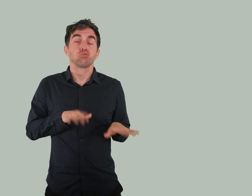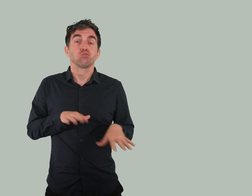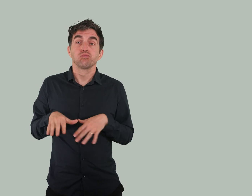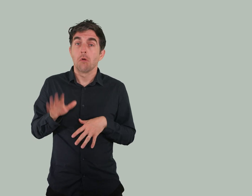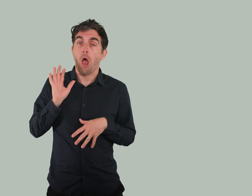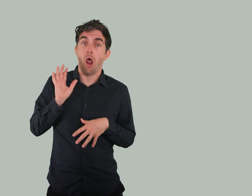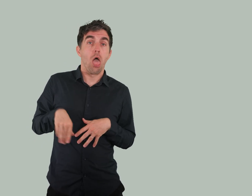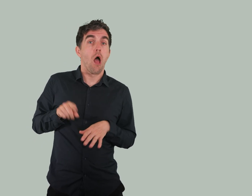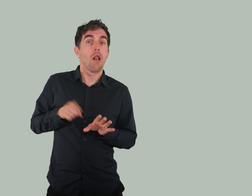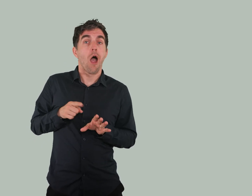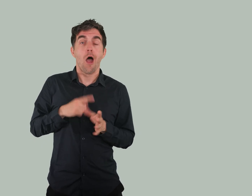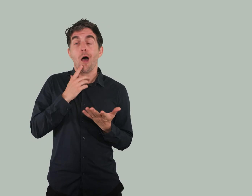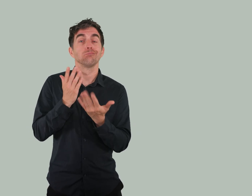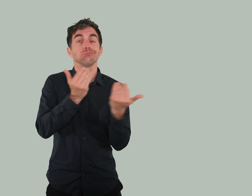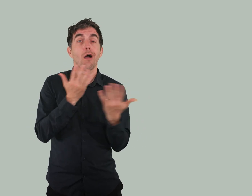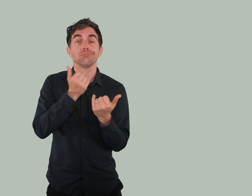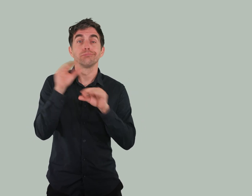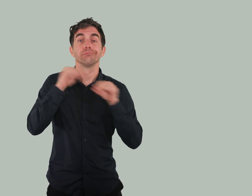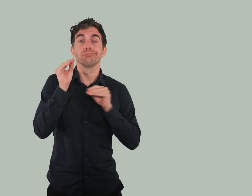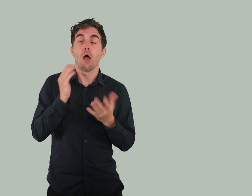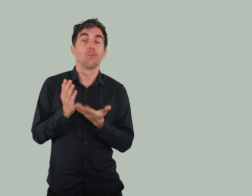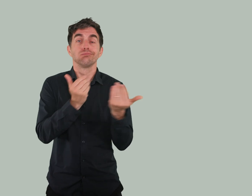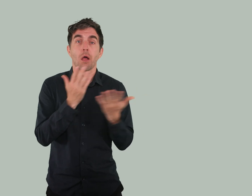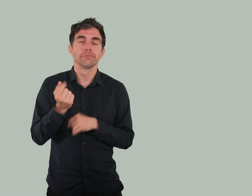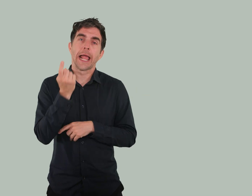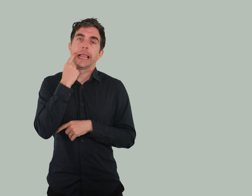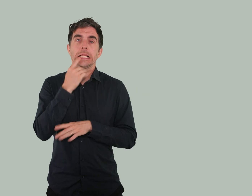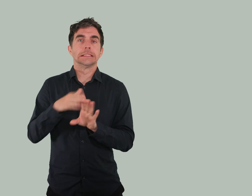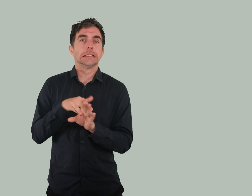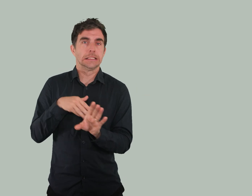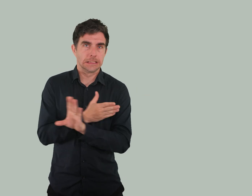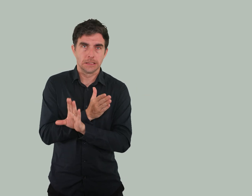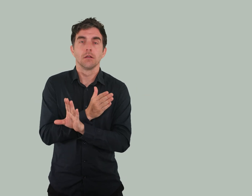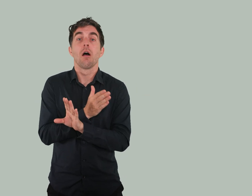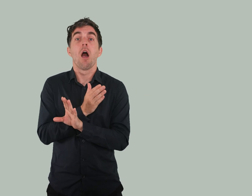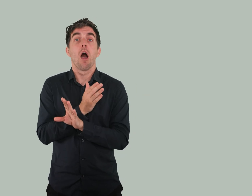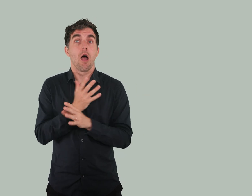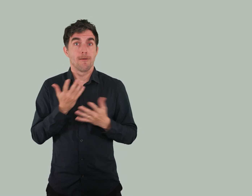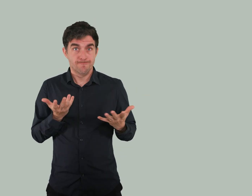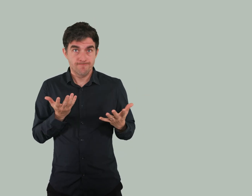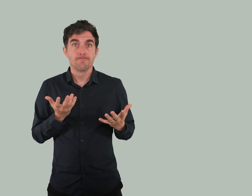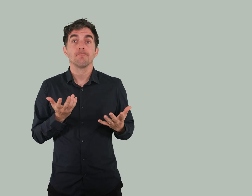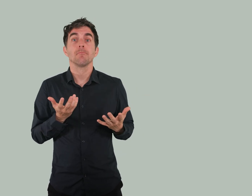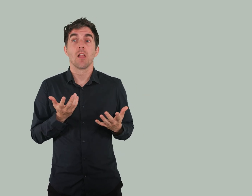on “easy street” for too long, able to source labour from overseas